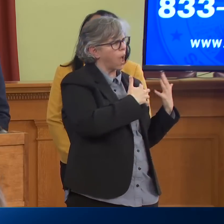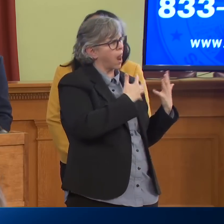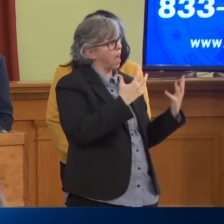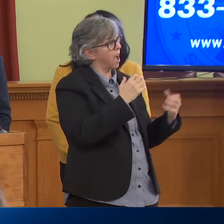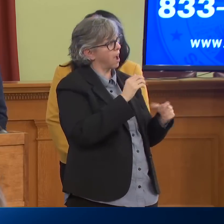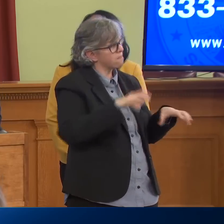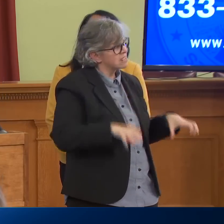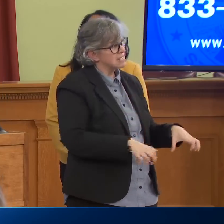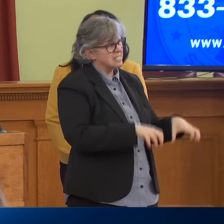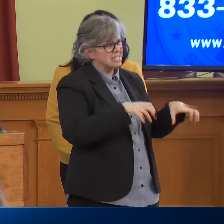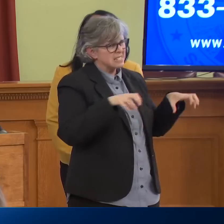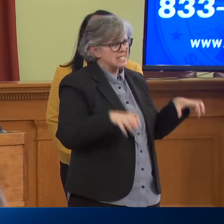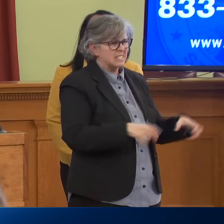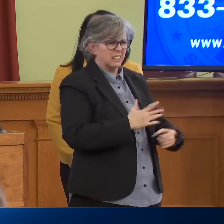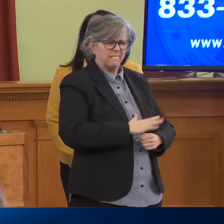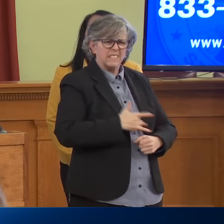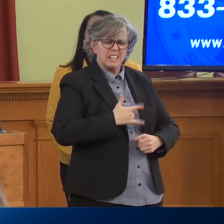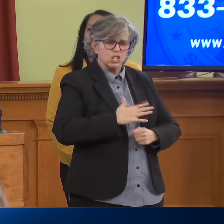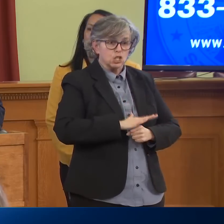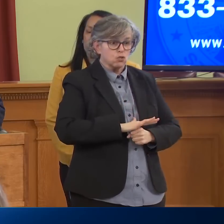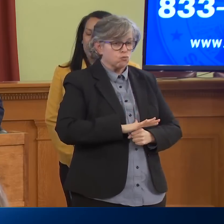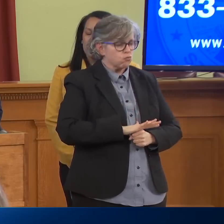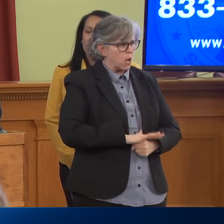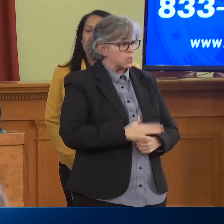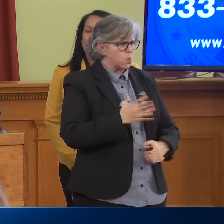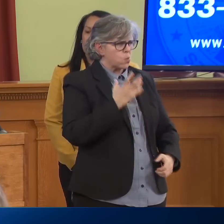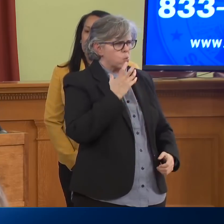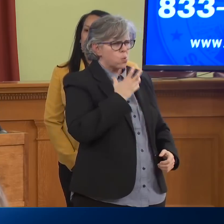SO THAT IS SUPPORTING OHIOANS WITH MENTAL ILLNESS AND ADDICTION ISSUES. THE SYSTEM HAS BEEN TAXED